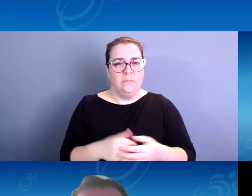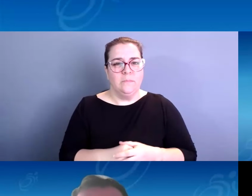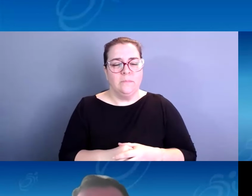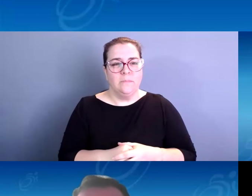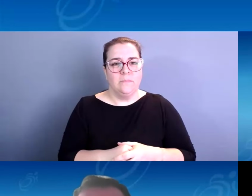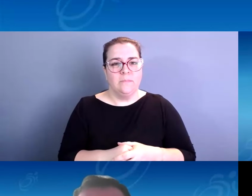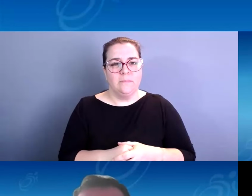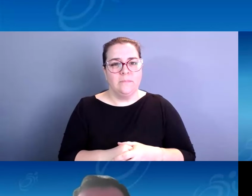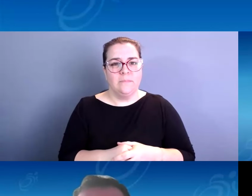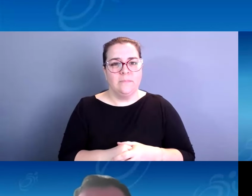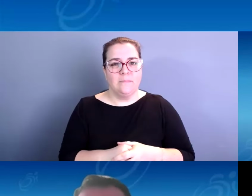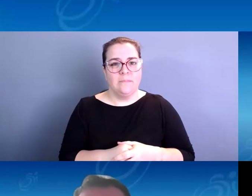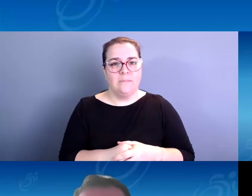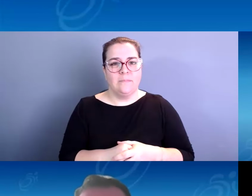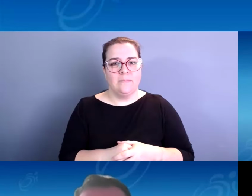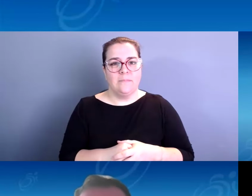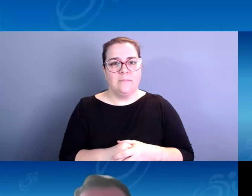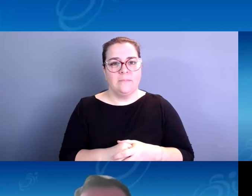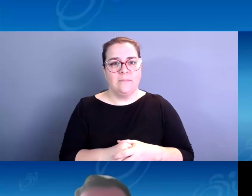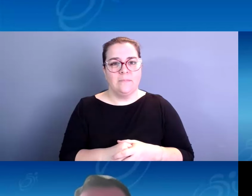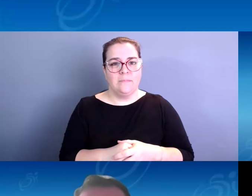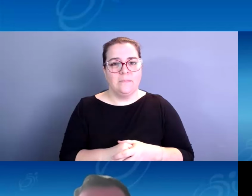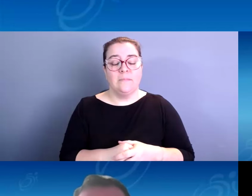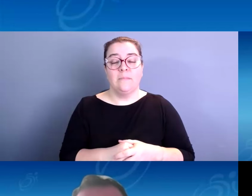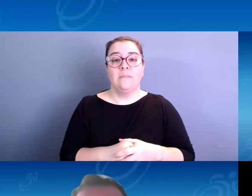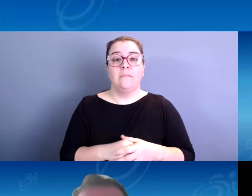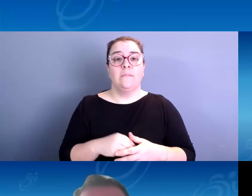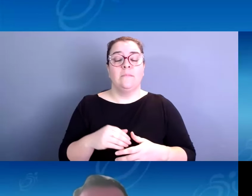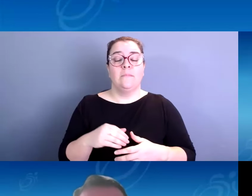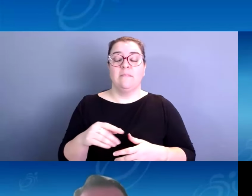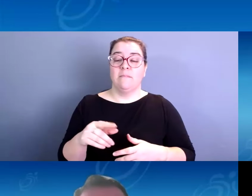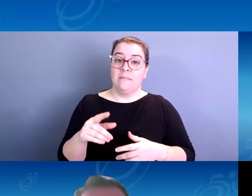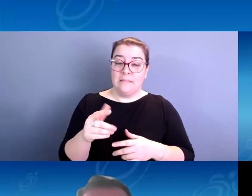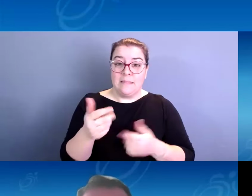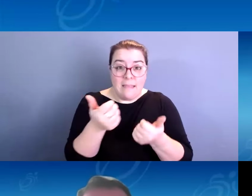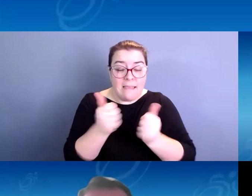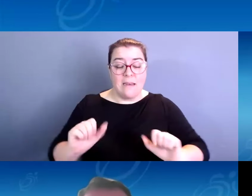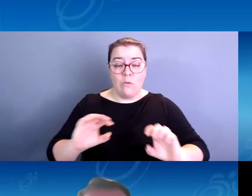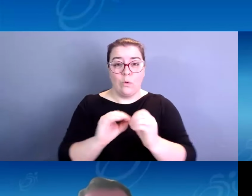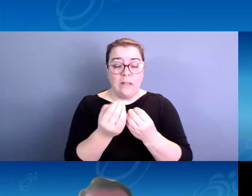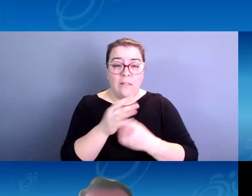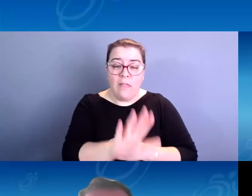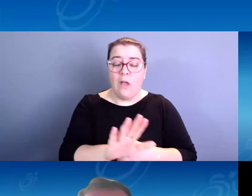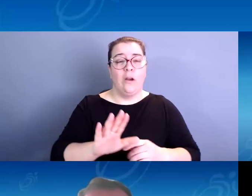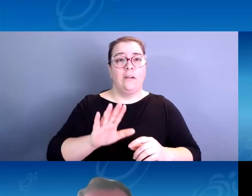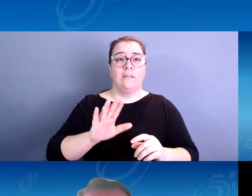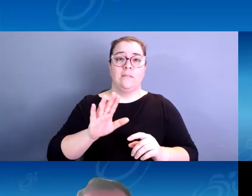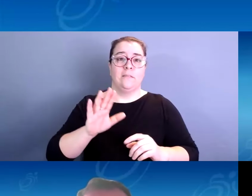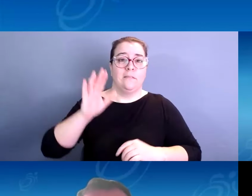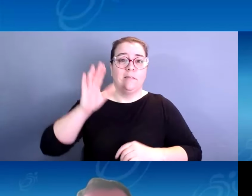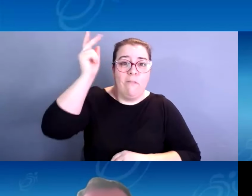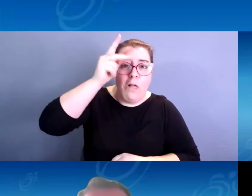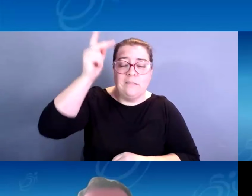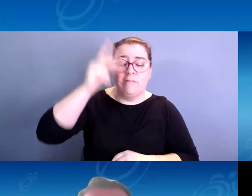But at the end of the day, an organization's philosophy, an organization's value, an organization's culture, those are all set by people, right?